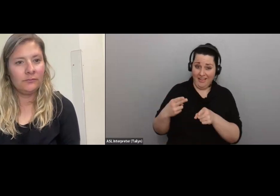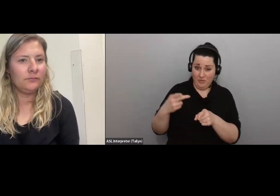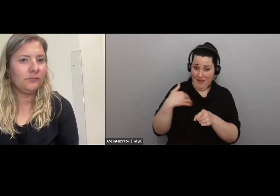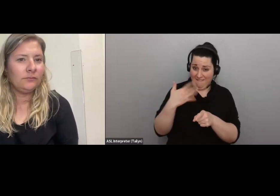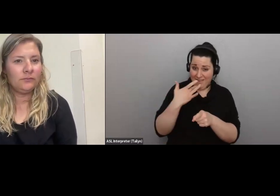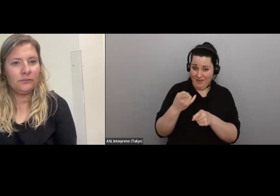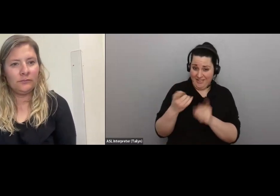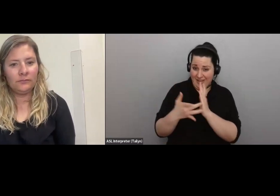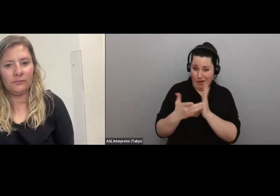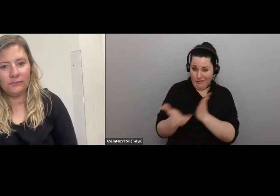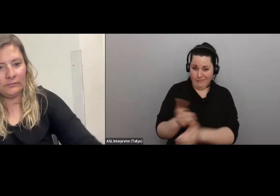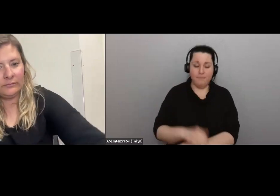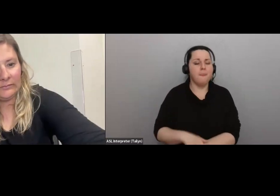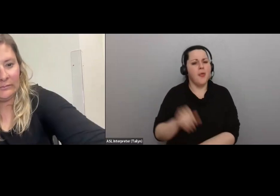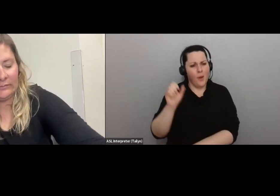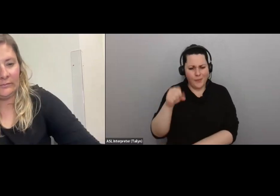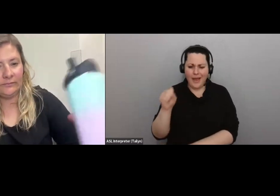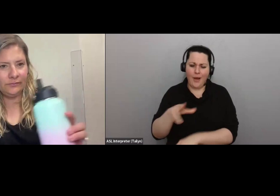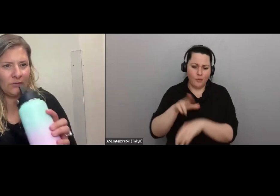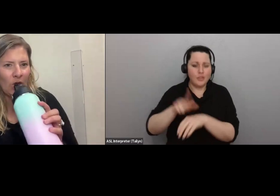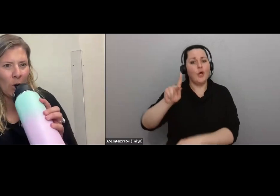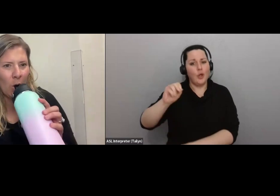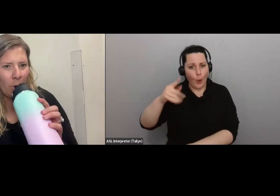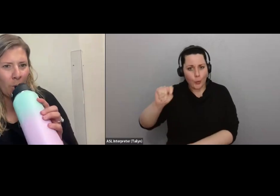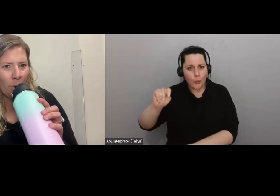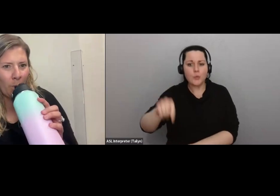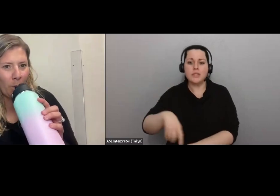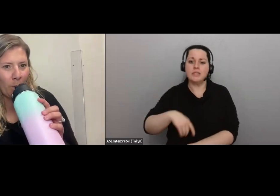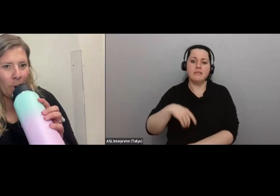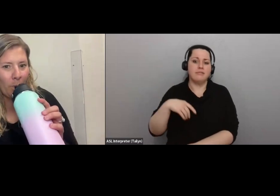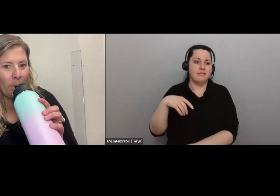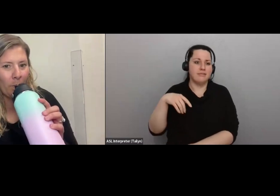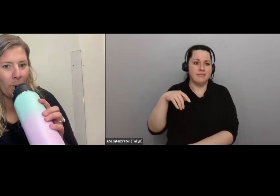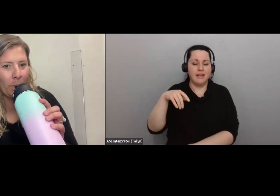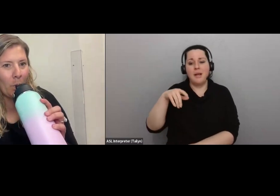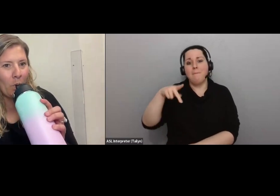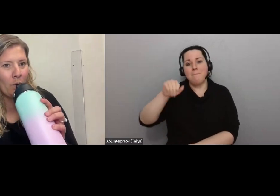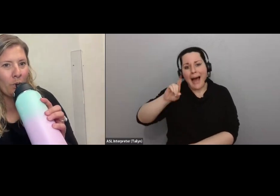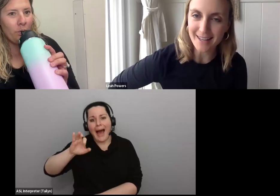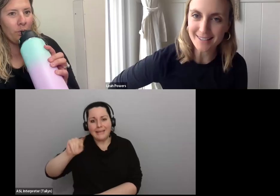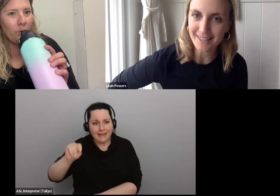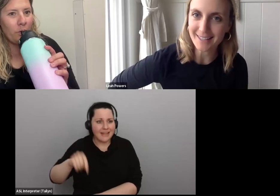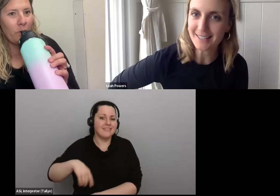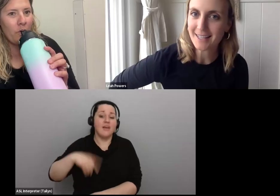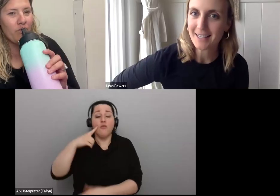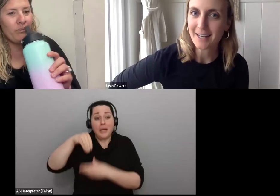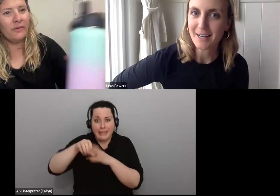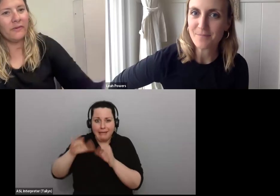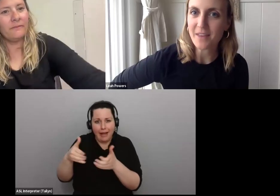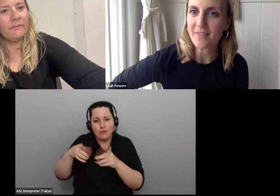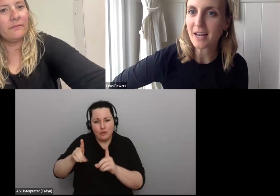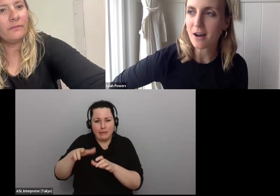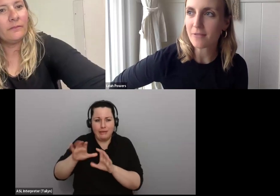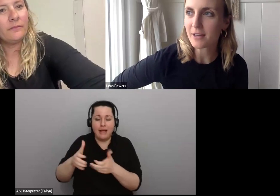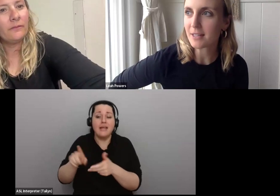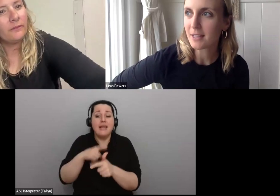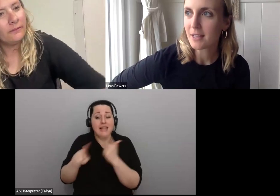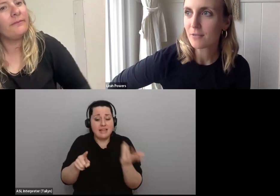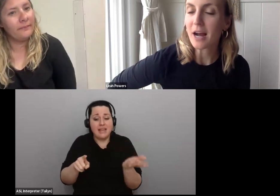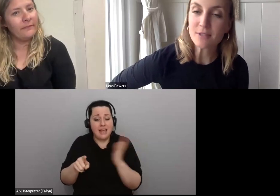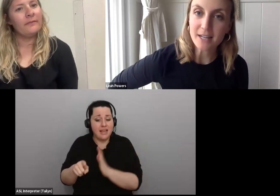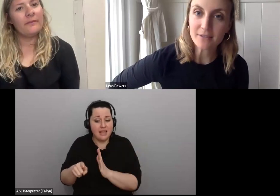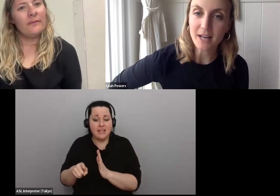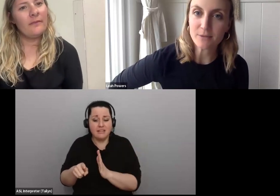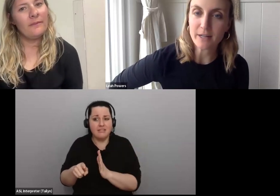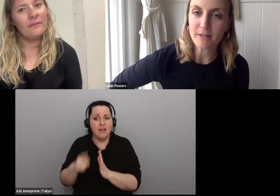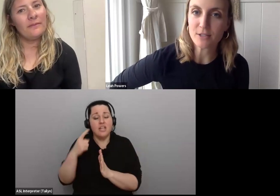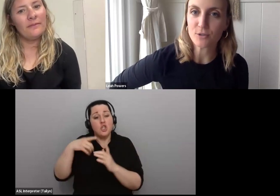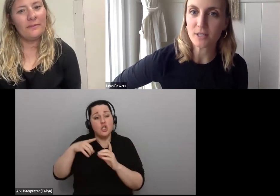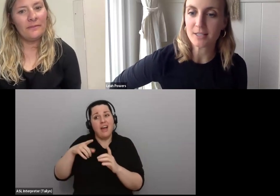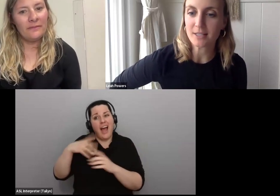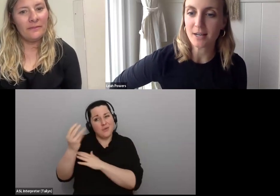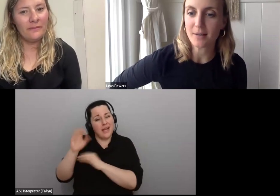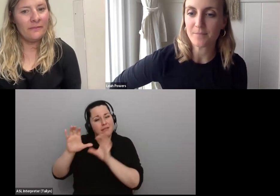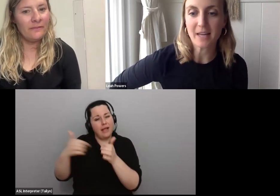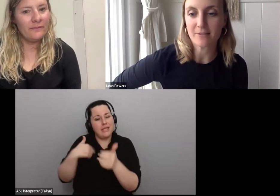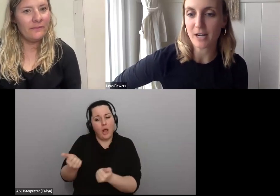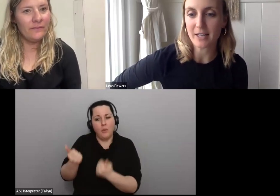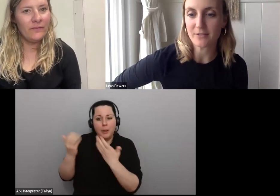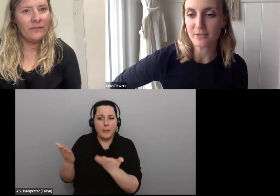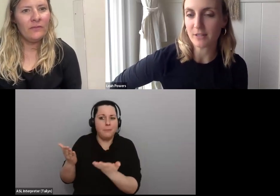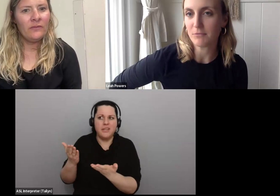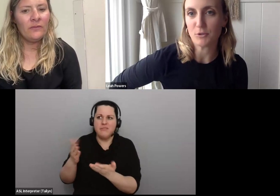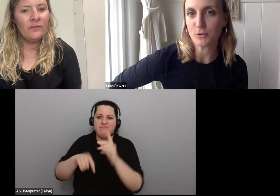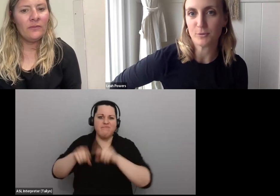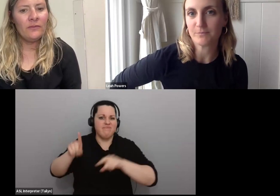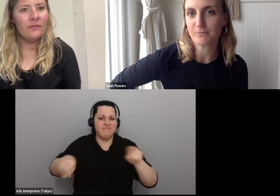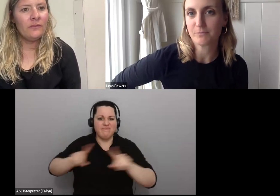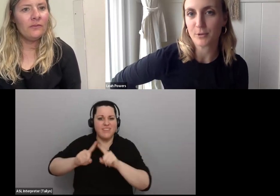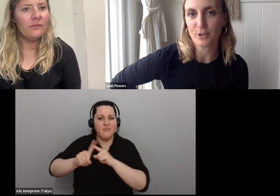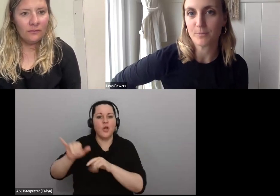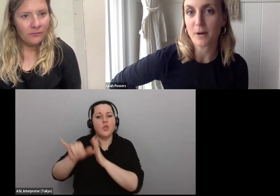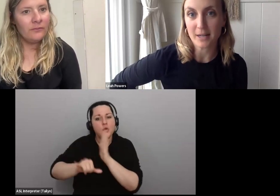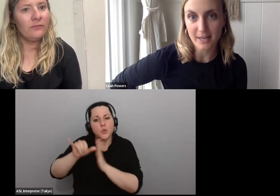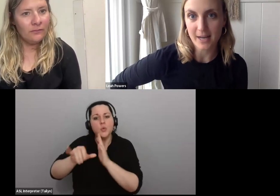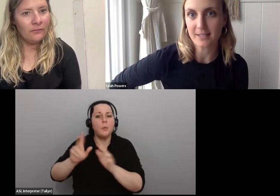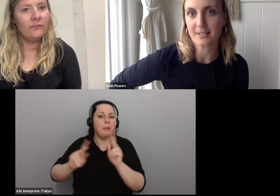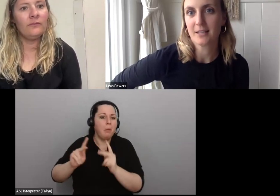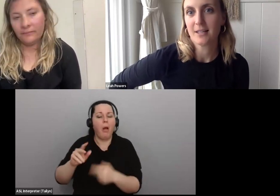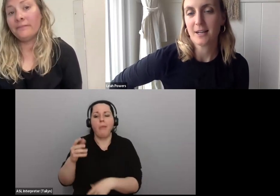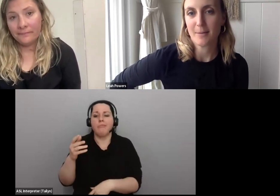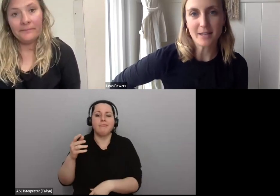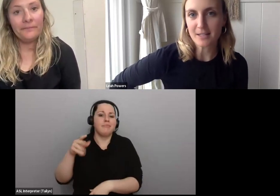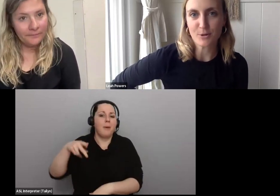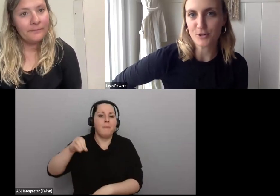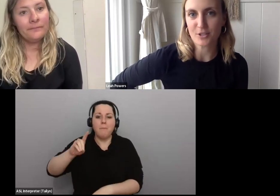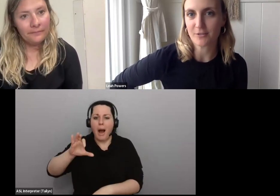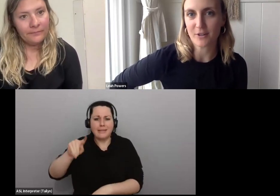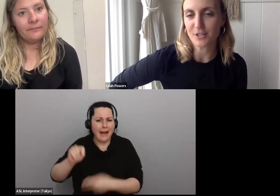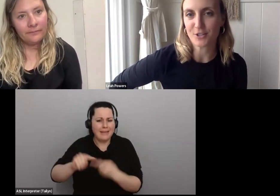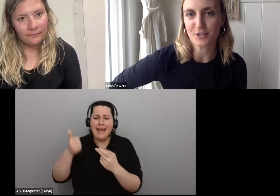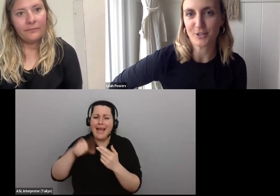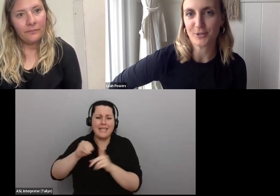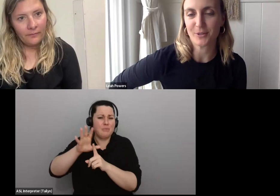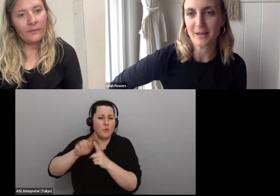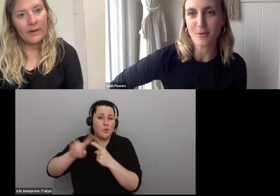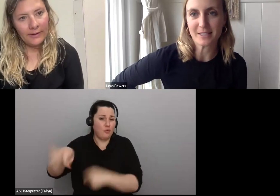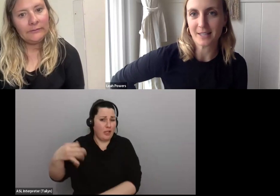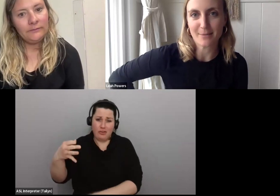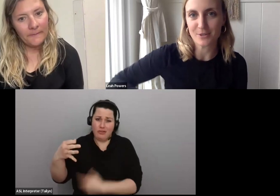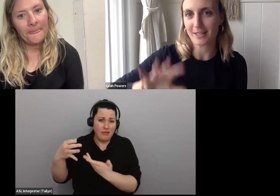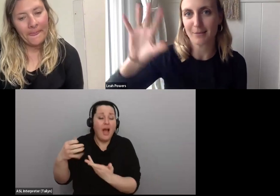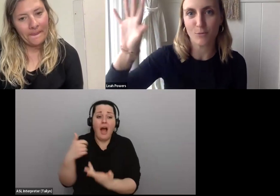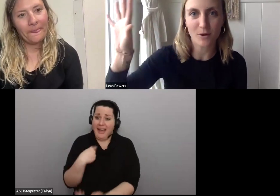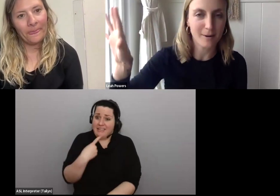Leah: Yeah, of course. Yes. Kahoot, Quizlet, Padlet for in class things, and then I often, for outside of class, recommend to students, yeah, a variety of different Youtube people, podcasts, any exposure to French, you know, I'm always telling them, just like the more